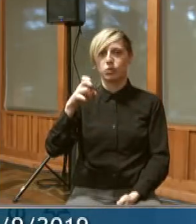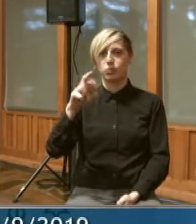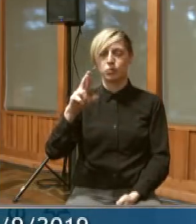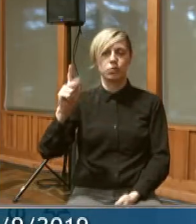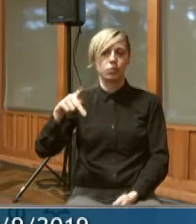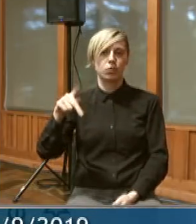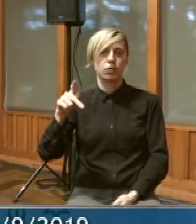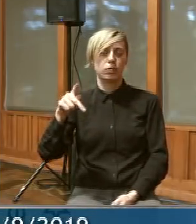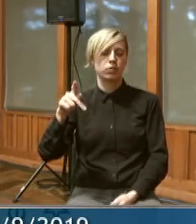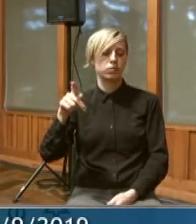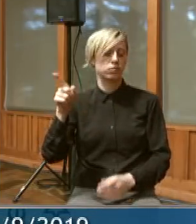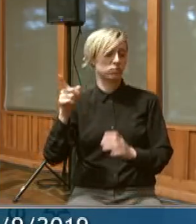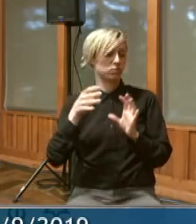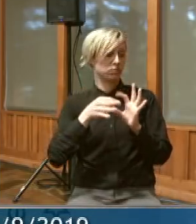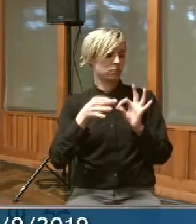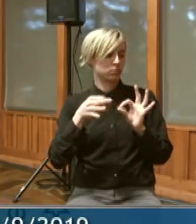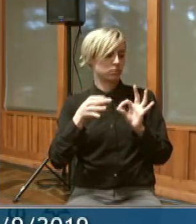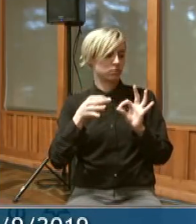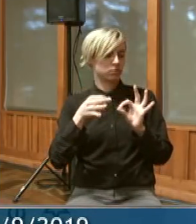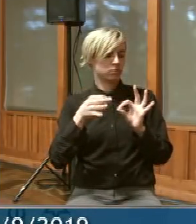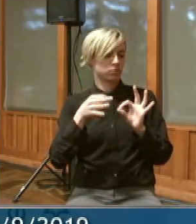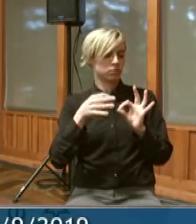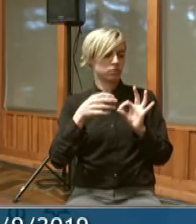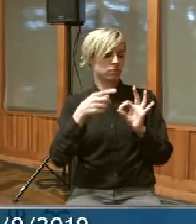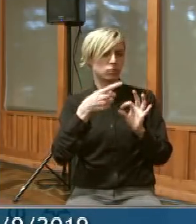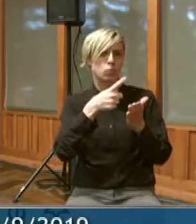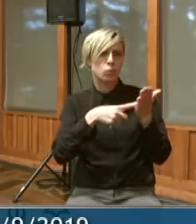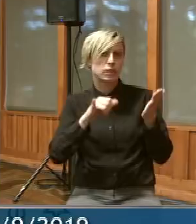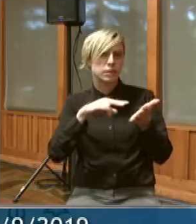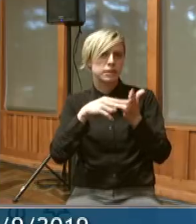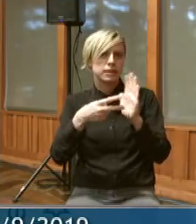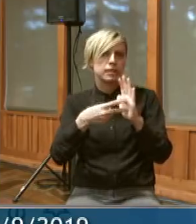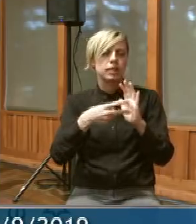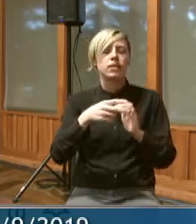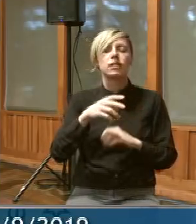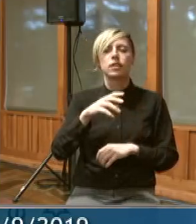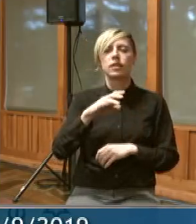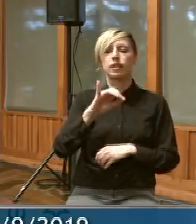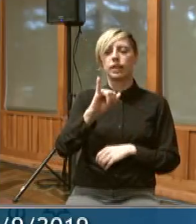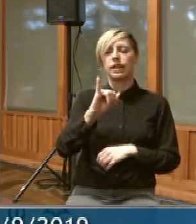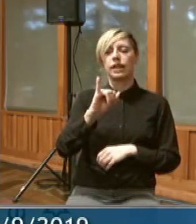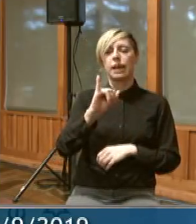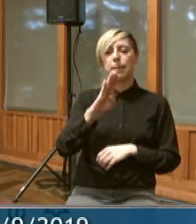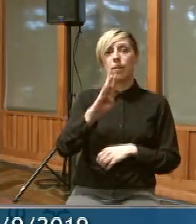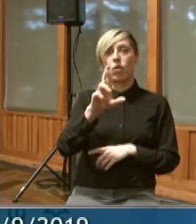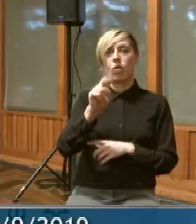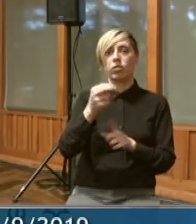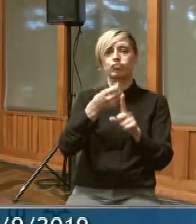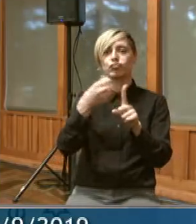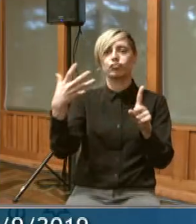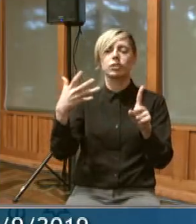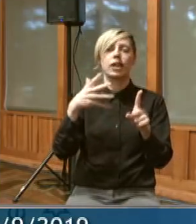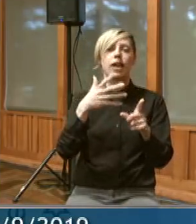ACCELERATE FUND WHICH INCLUDES AN IBRN MEMBER, FUNDED BY PROSPER PORTLAND.